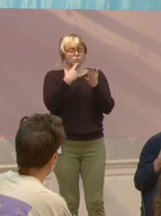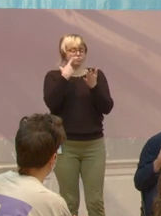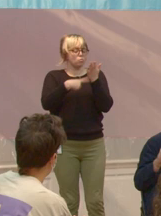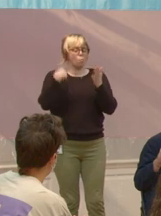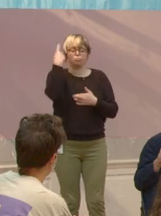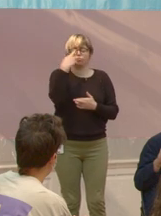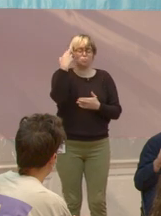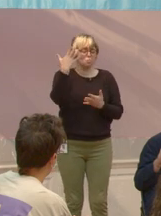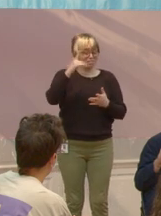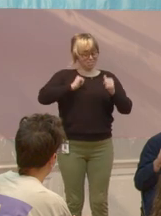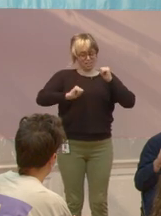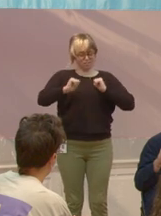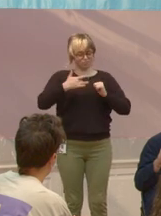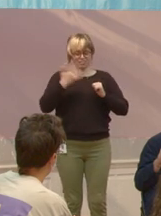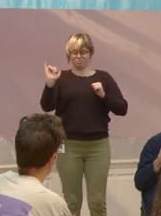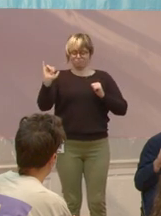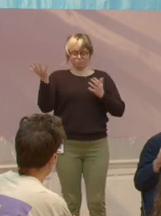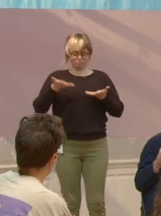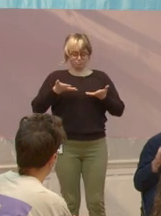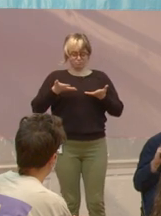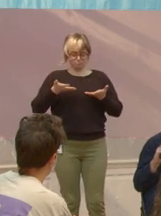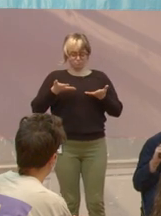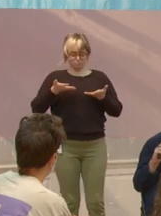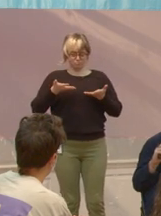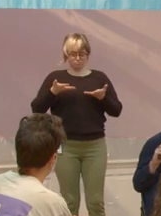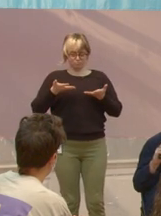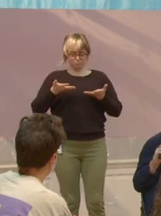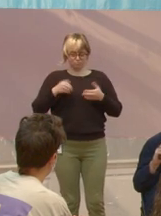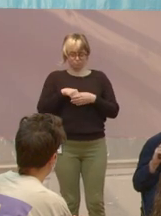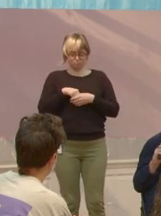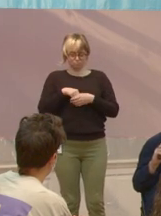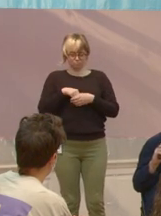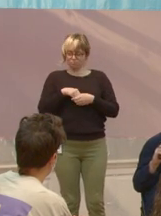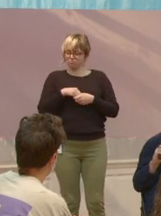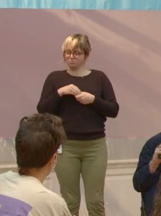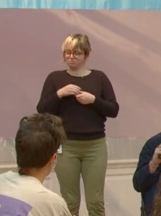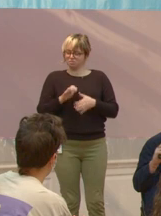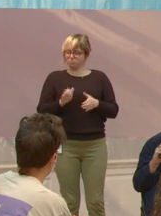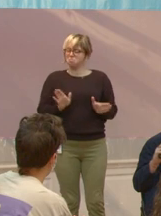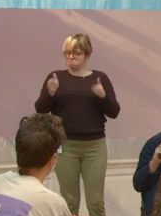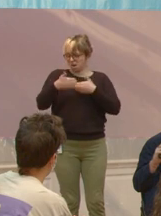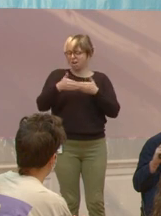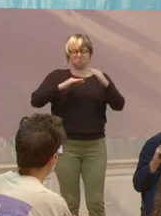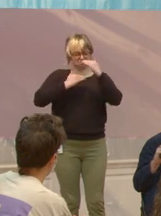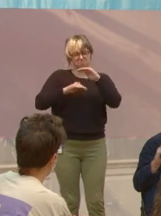theater felt like the confines of the institution of theater started to feel really uncomfortable to me in terms of